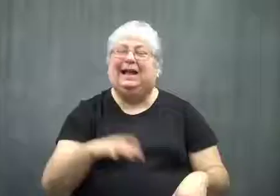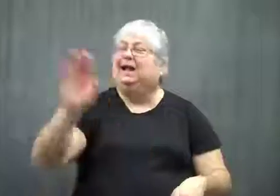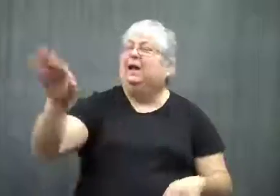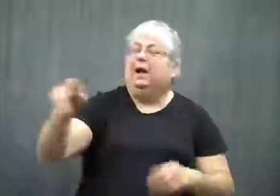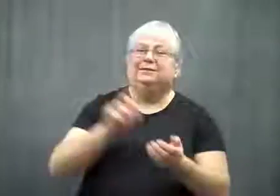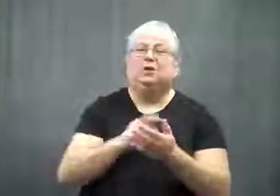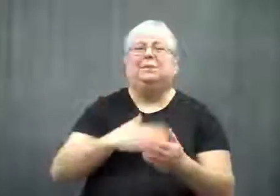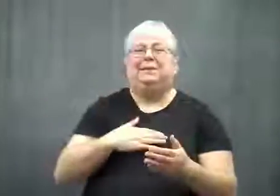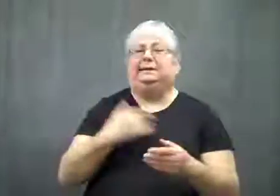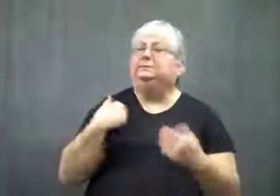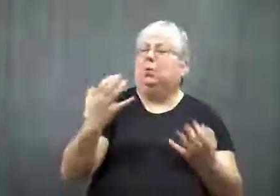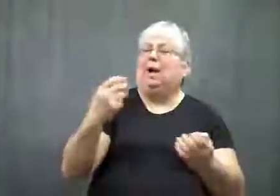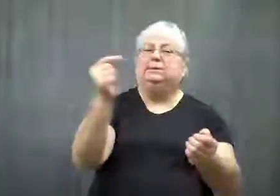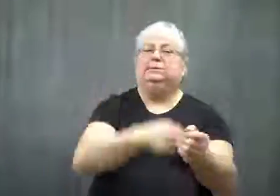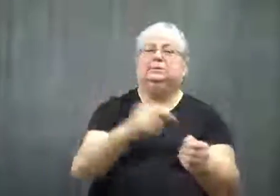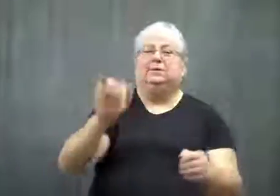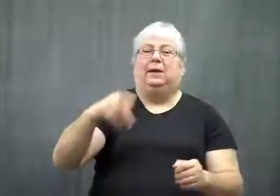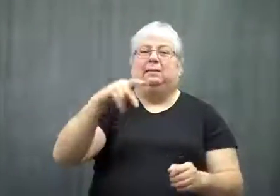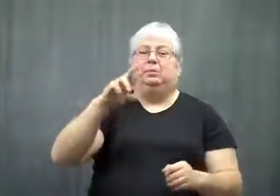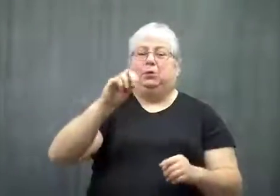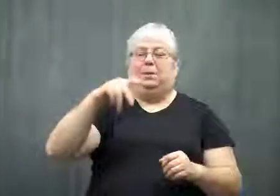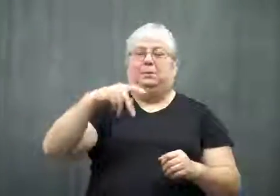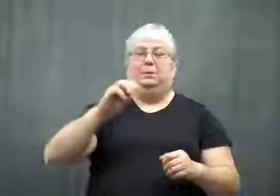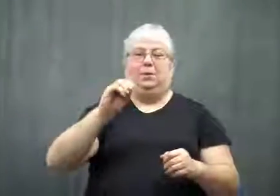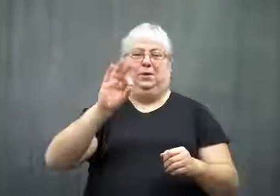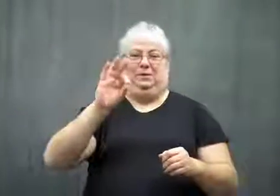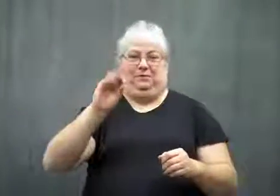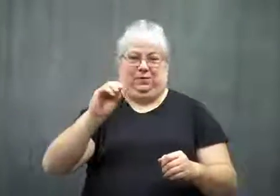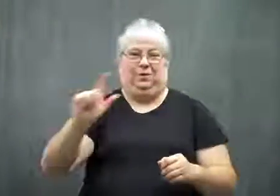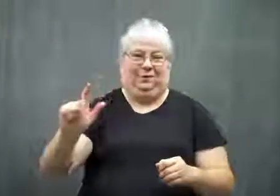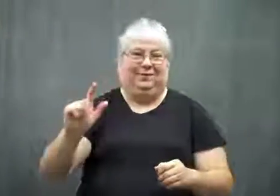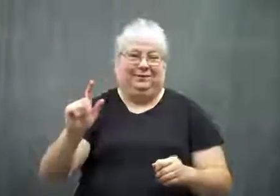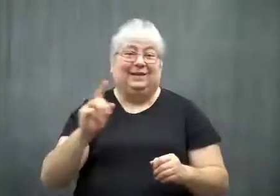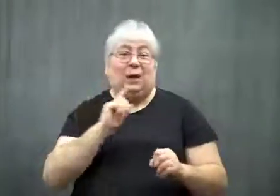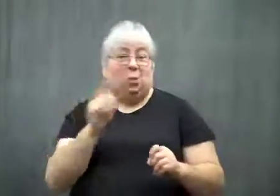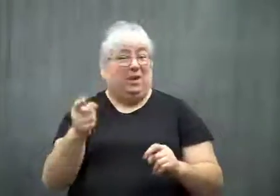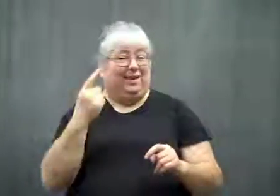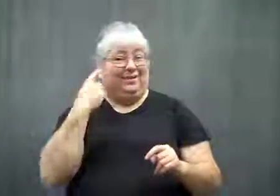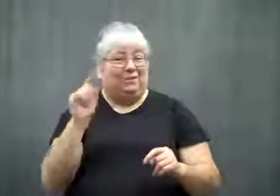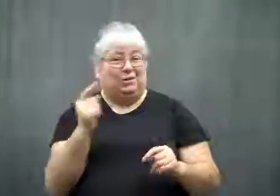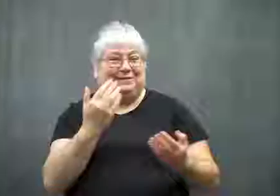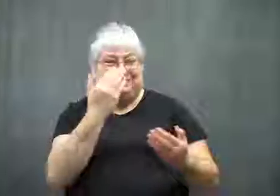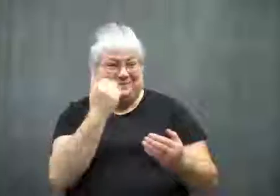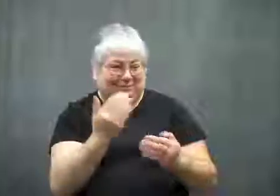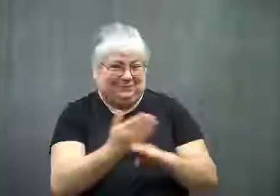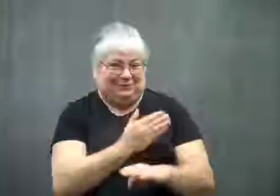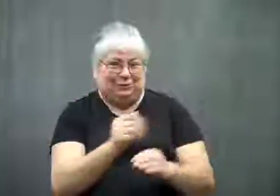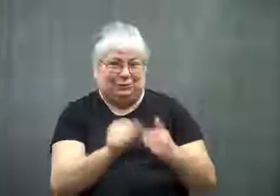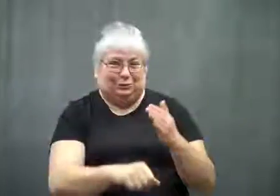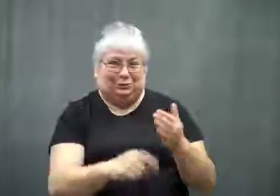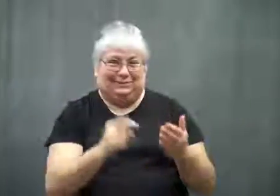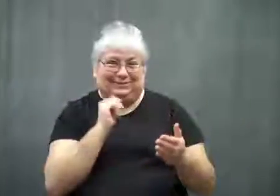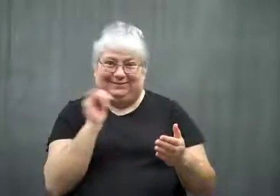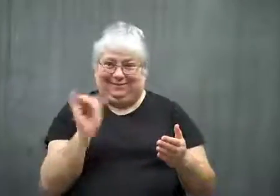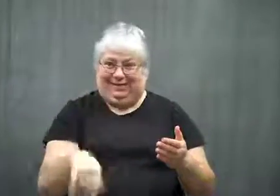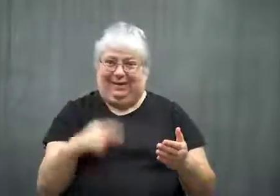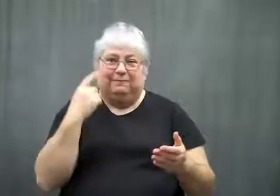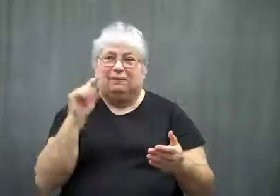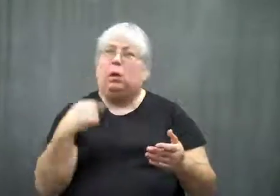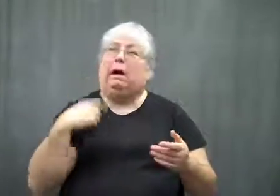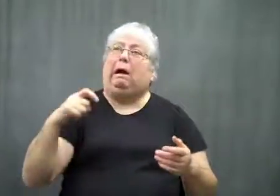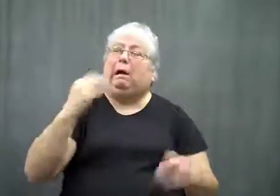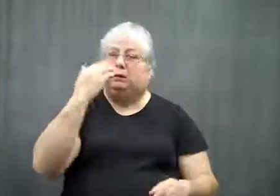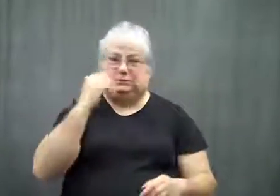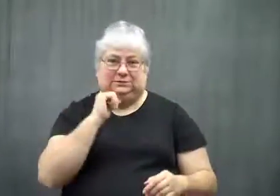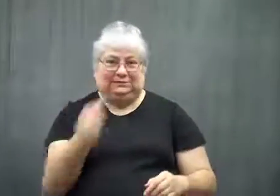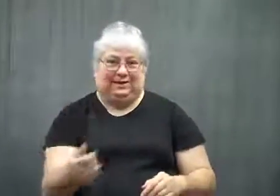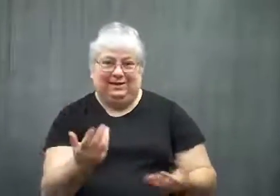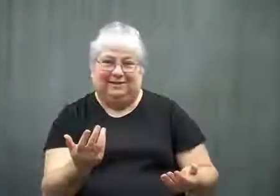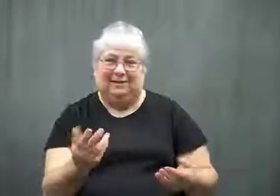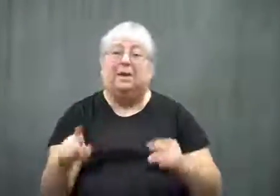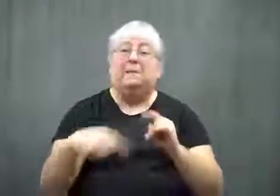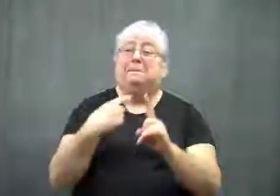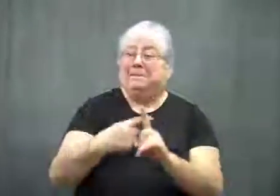He asked Murray for the Propofol. It wasn't intended for insomnia, it was for surgical use only.